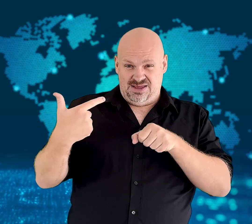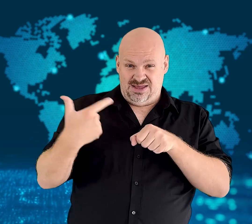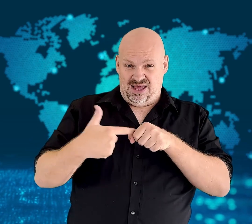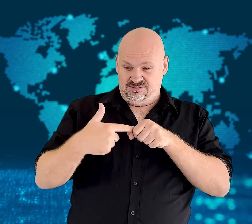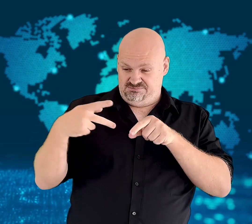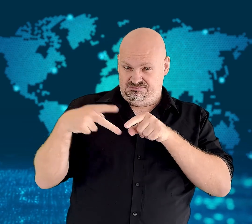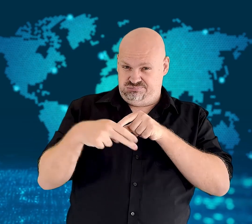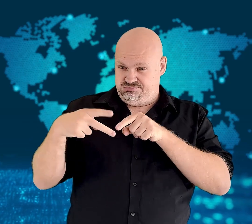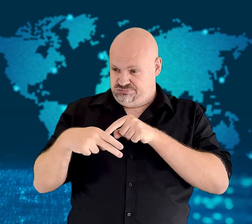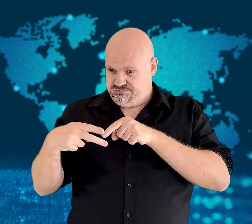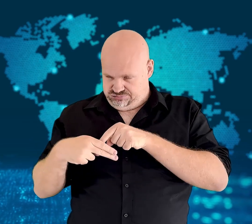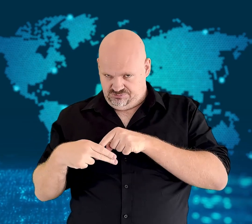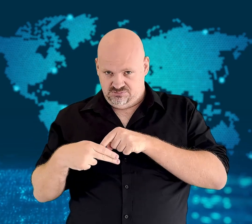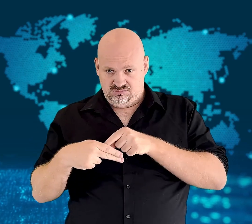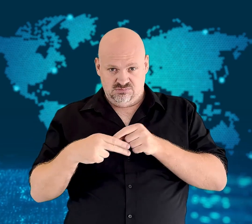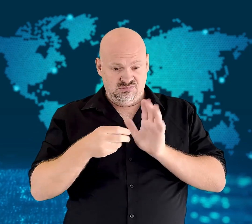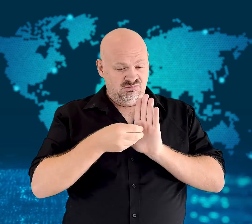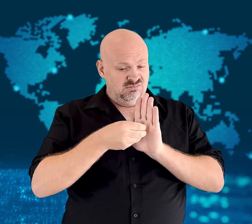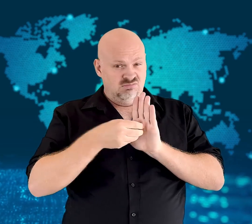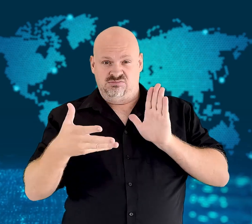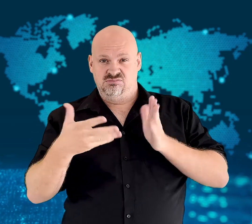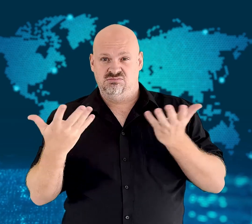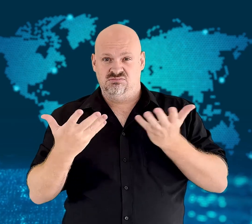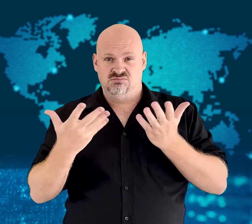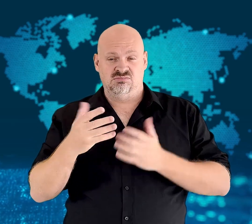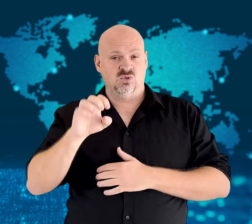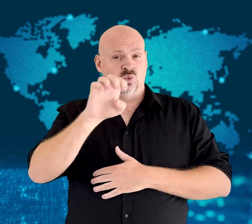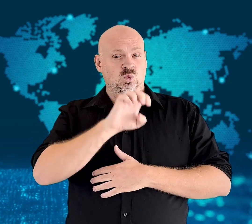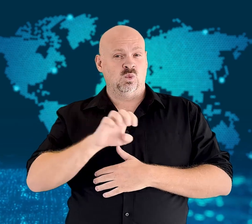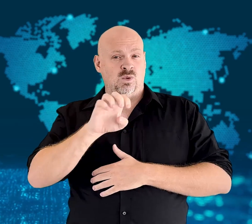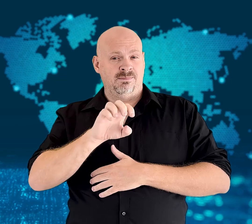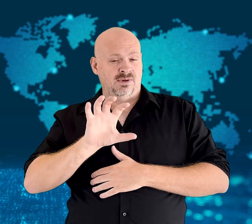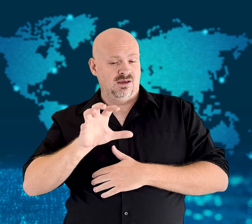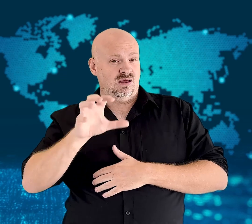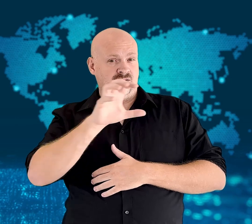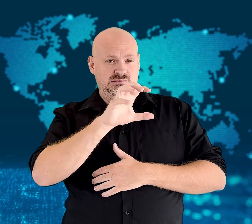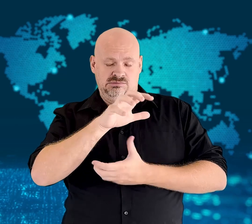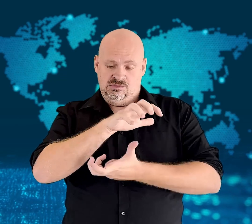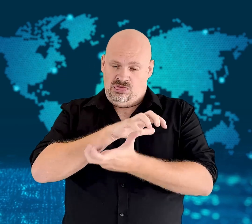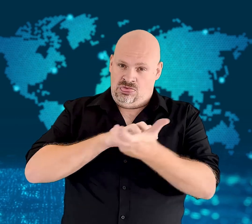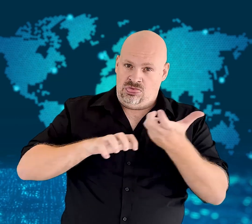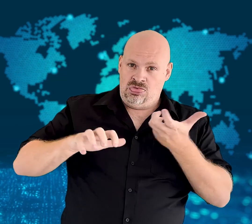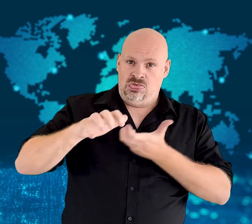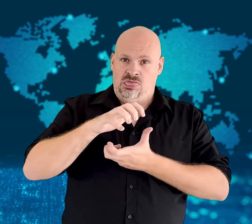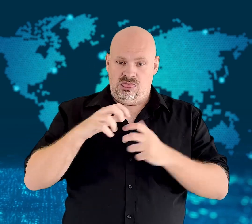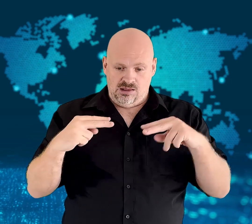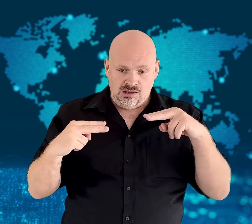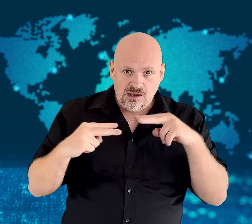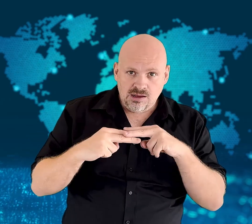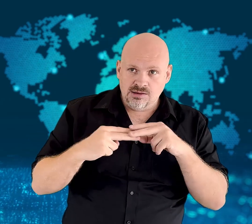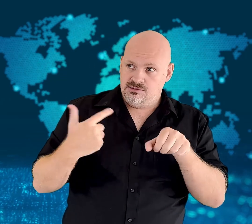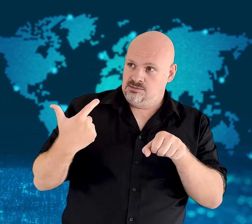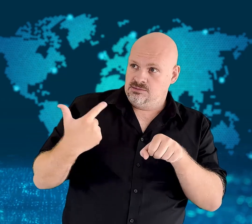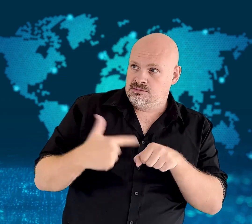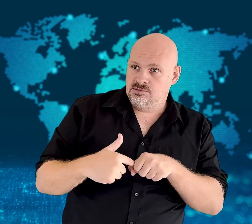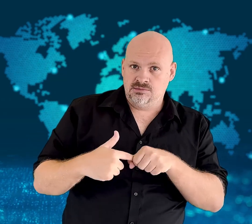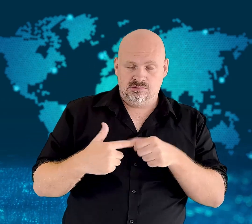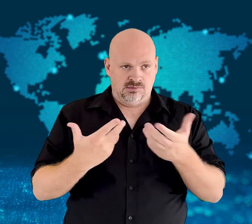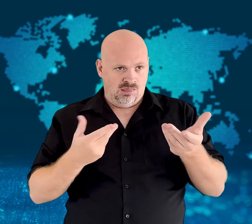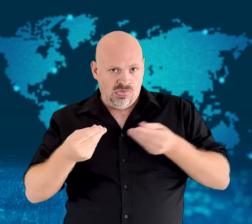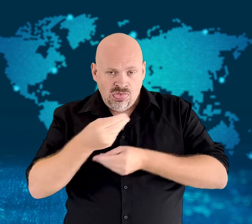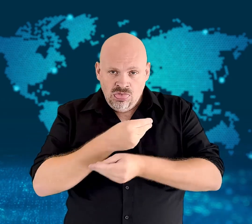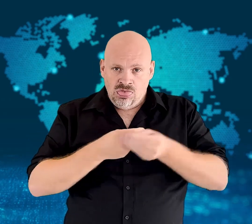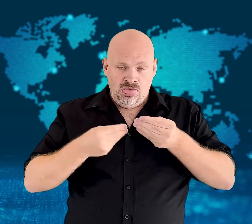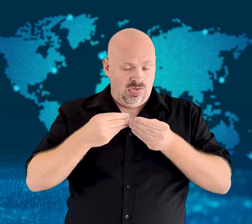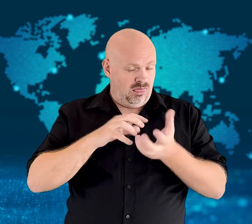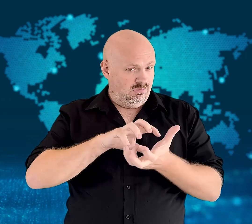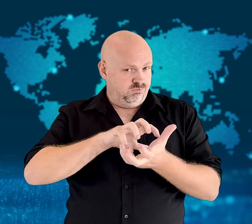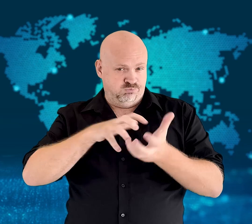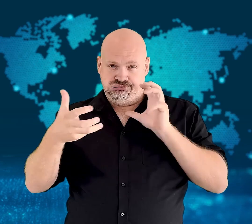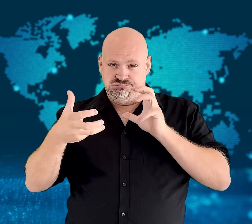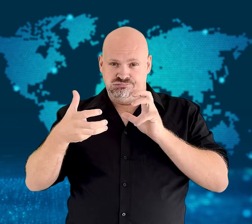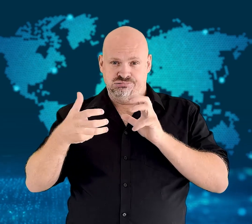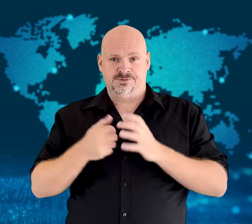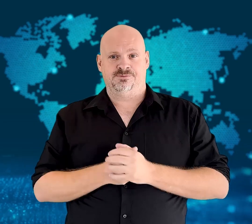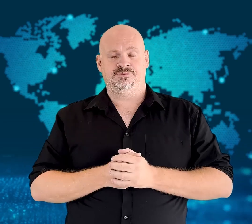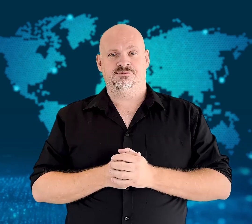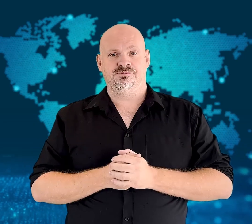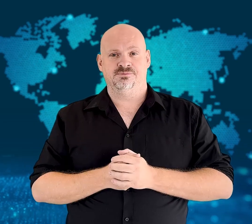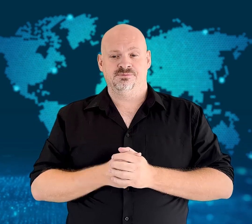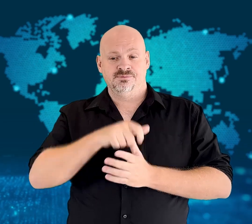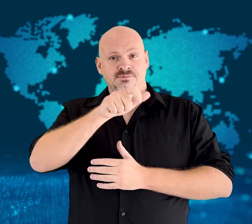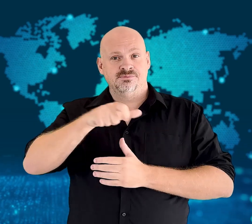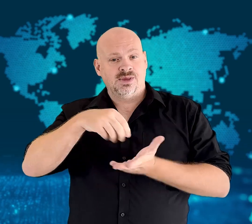Consumers are dealing with increased wholesale prices and the highest inflation rate